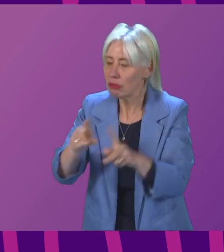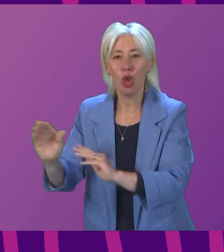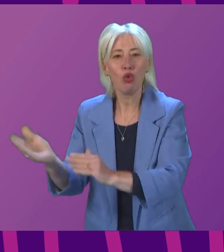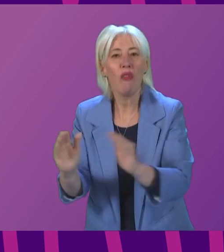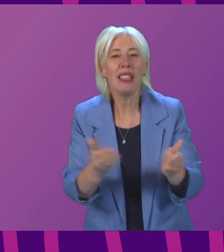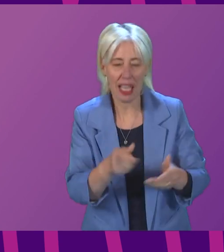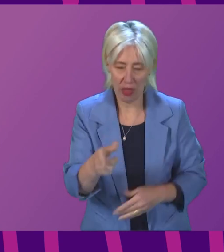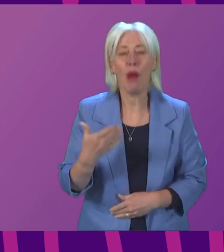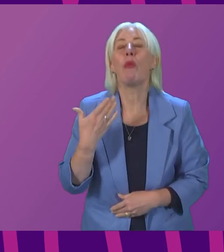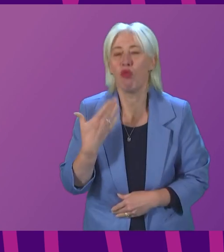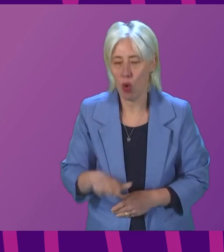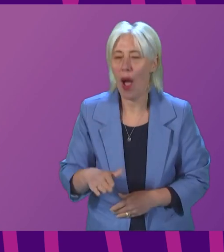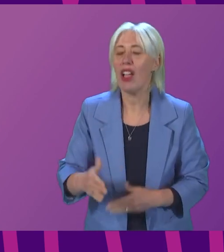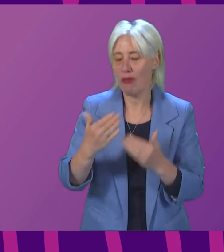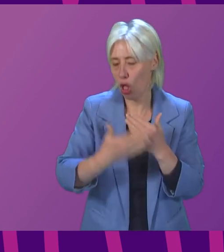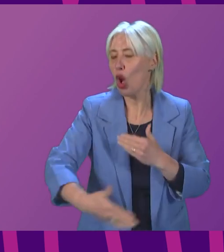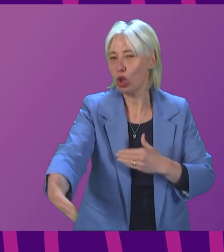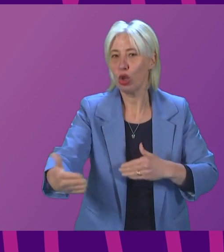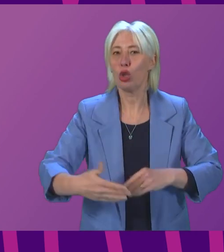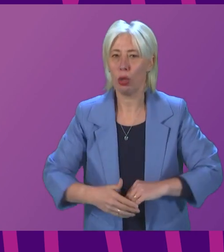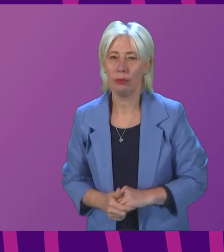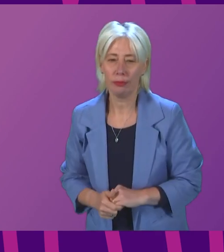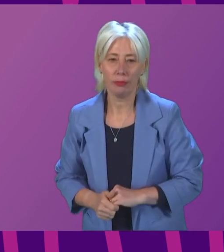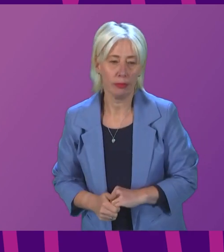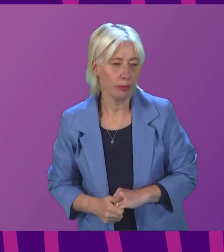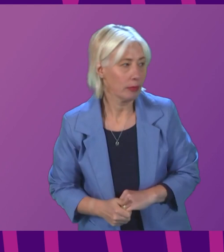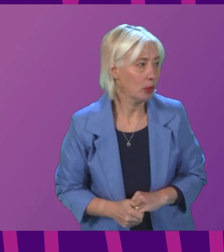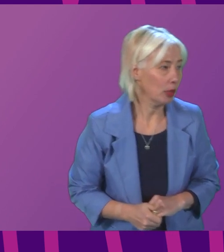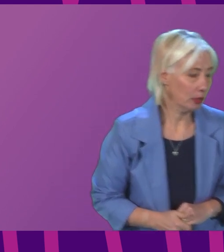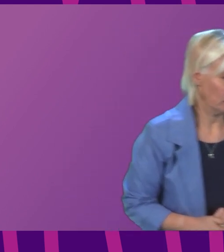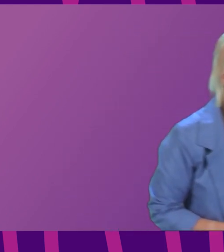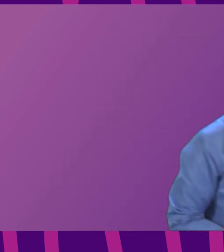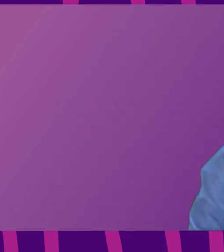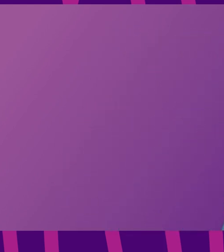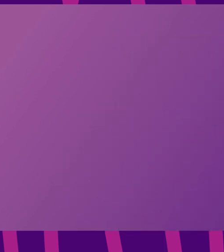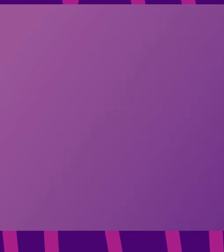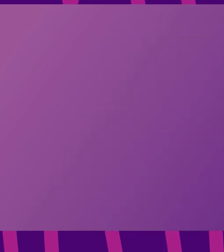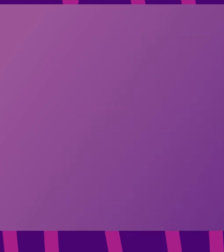that support will be required for the long term.